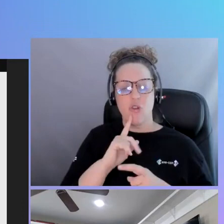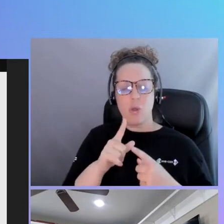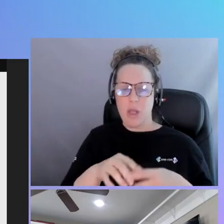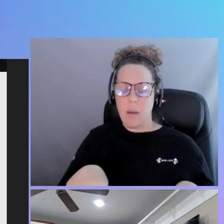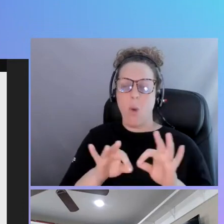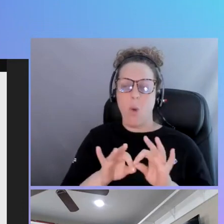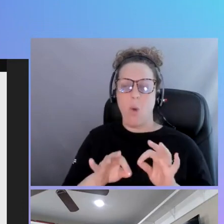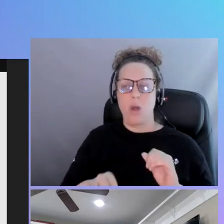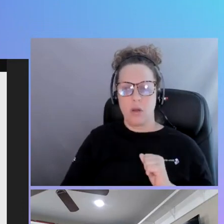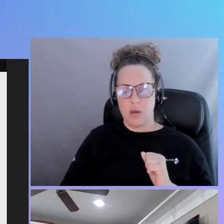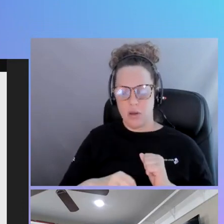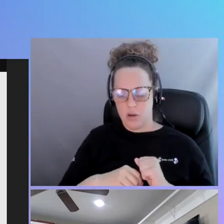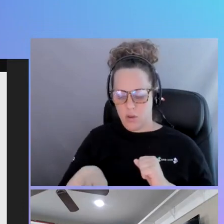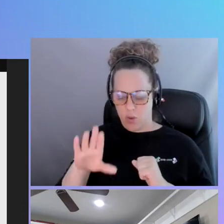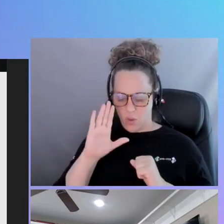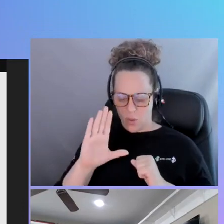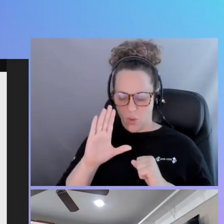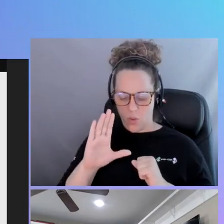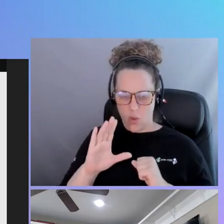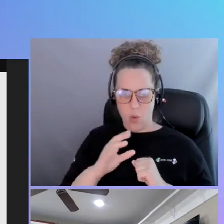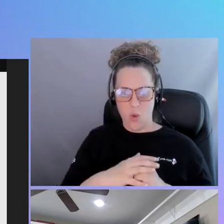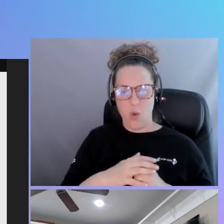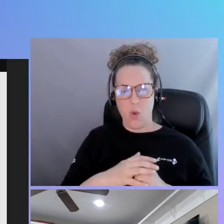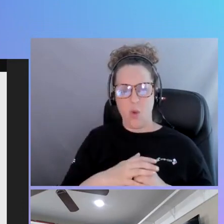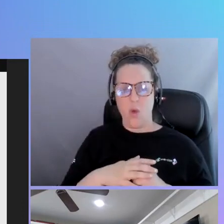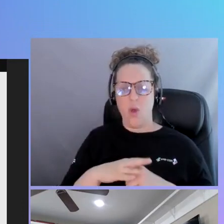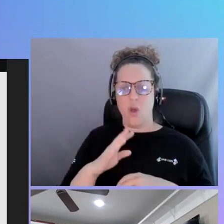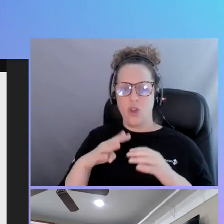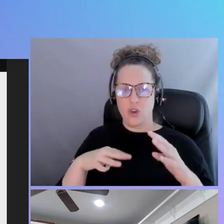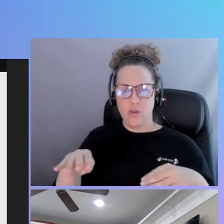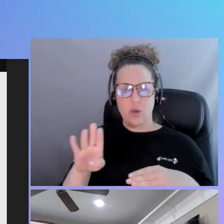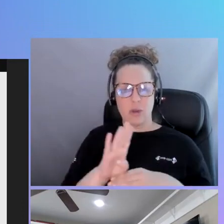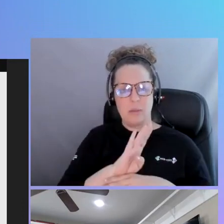diversity business group, your your employer resource groups